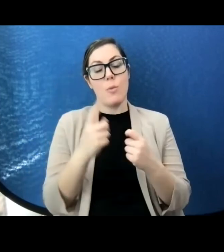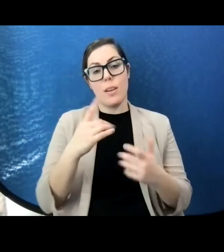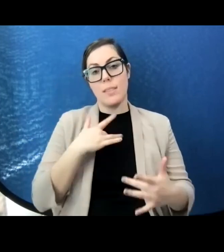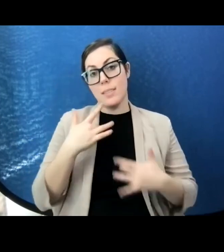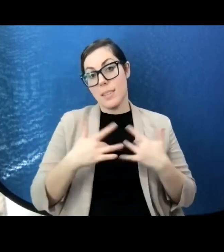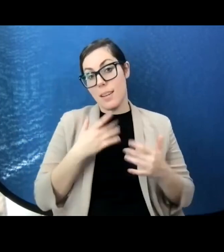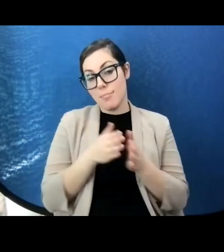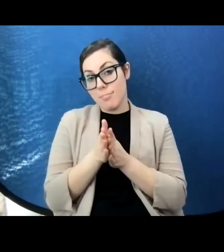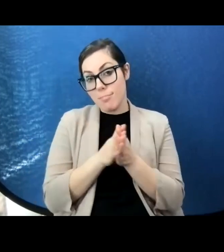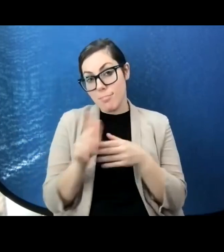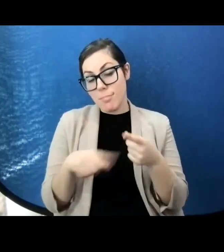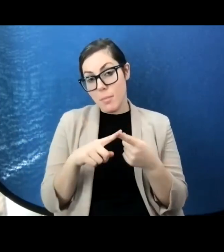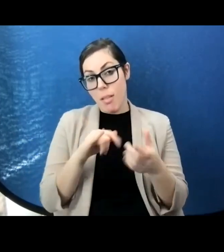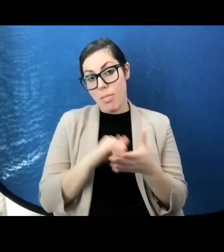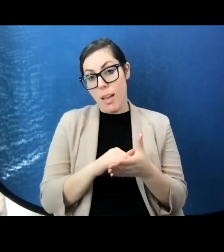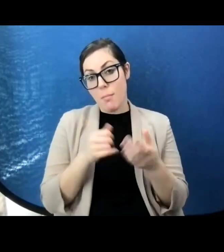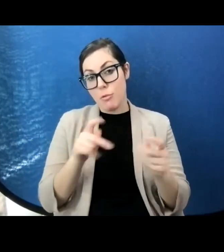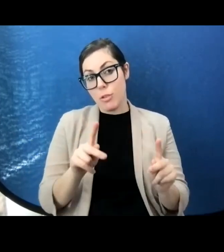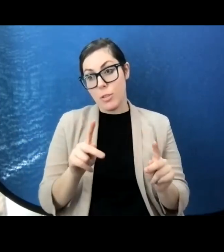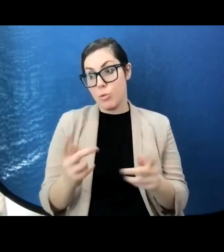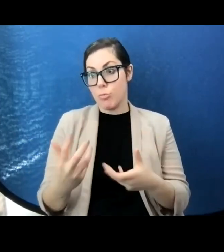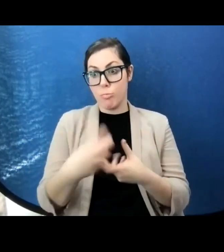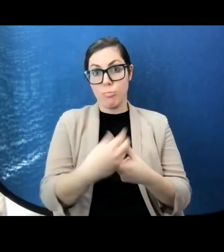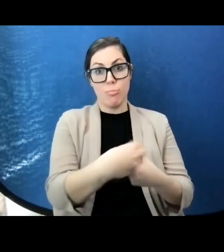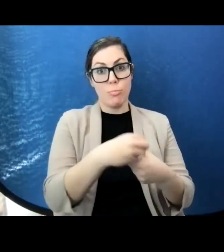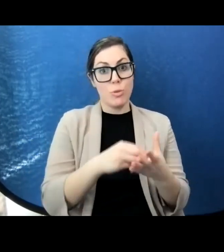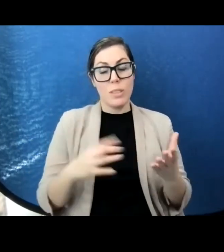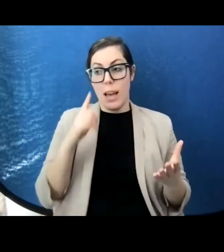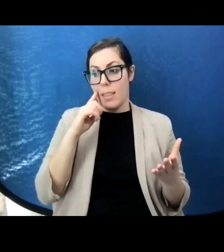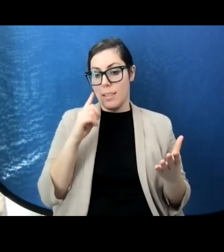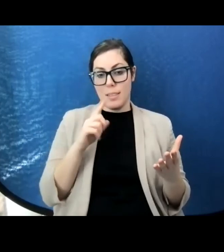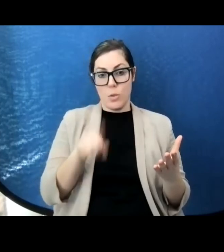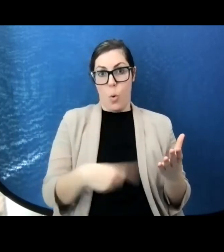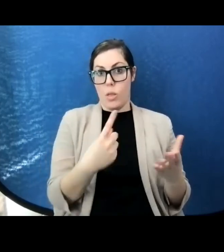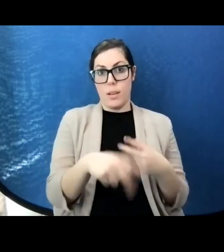more students. I don't think there's anything like this, so just as Justin said, excited to